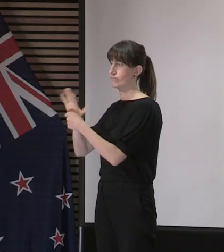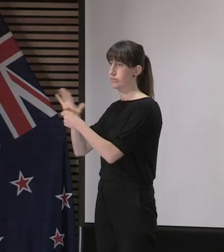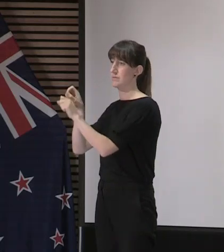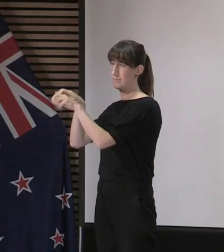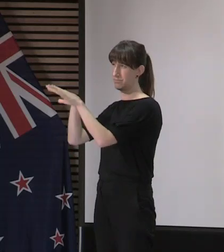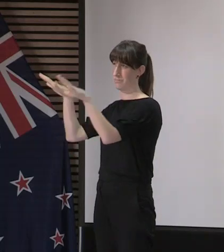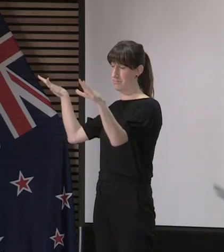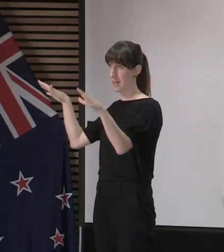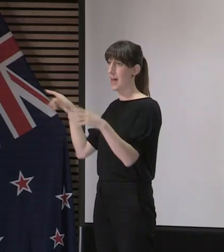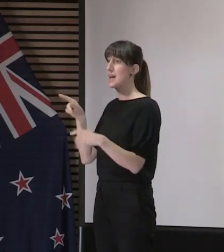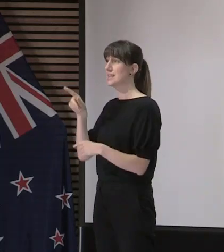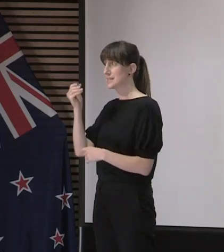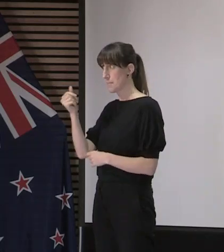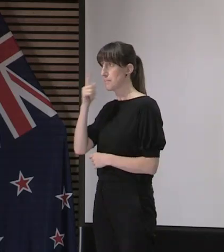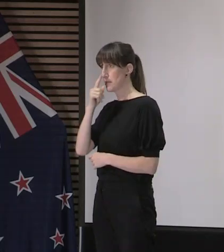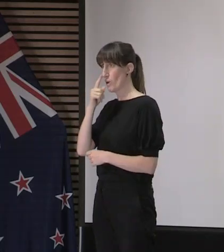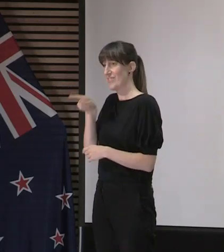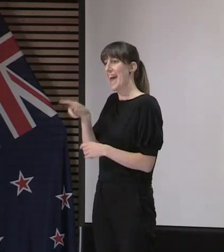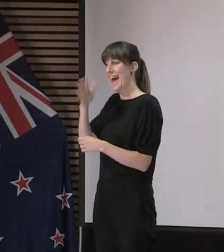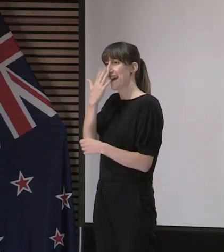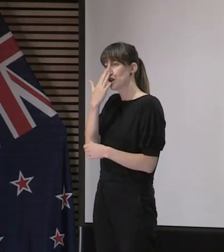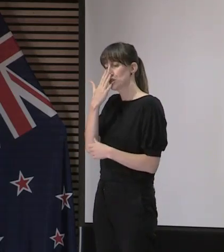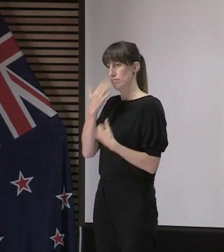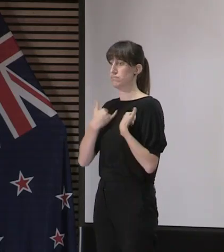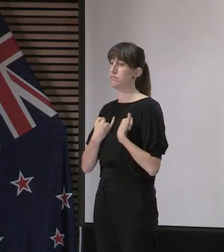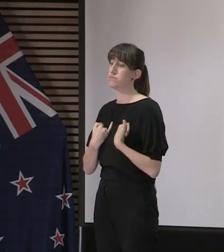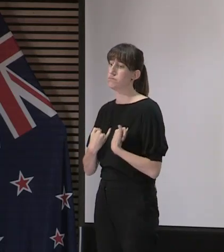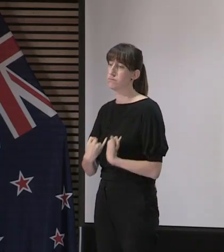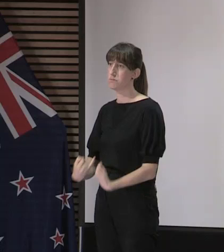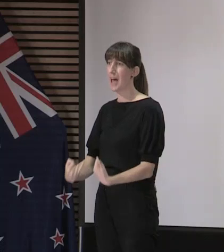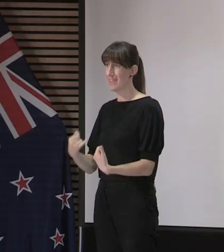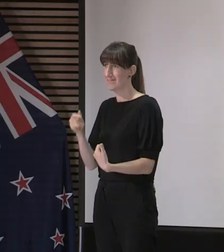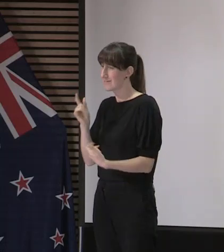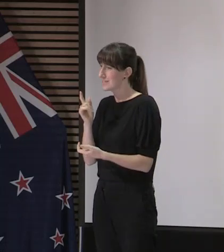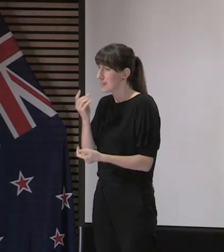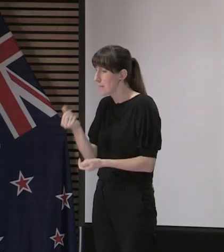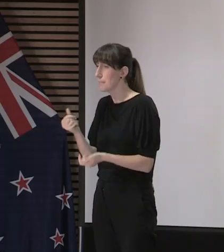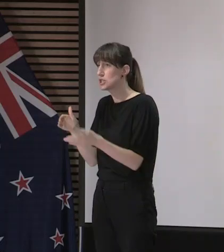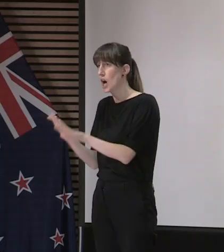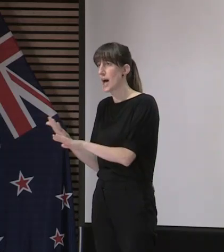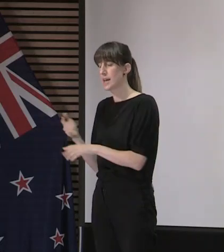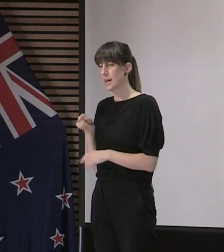overseas where you have high numbers of cases, you do see some of these people get very